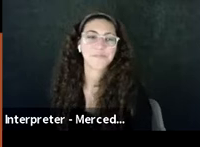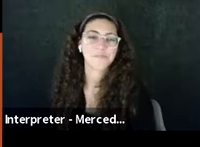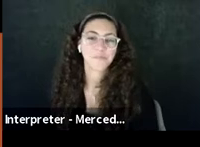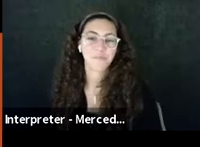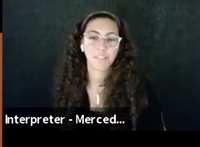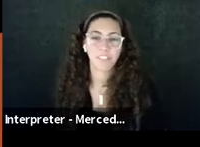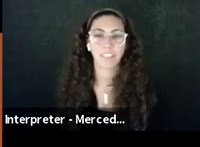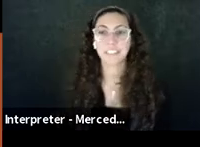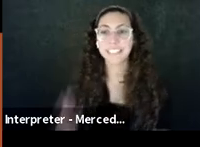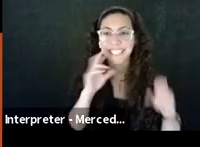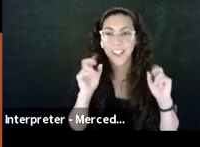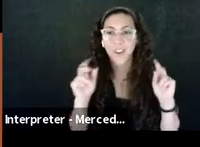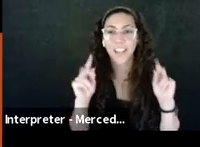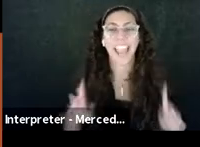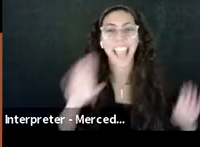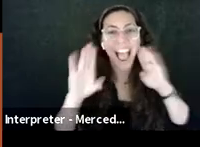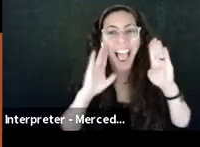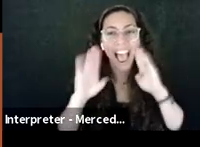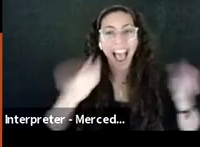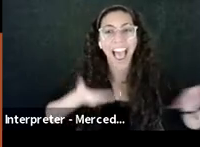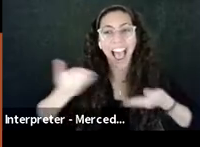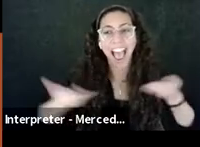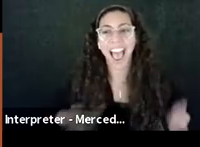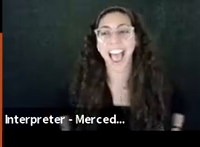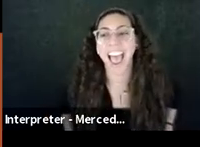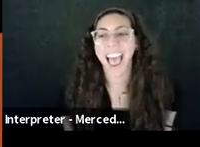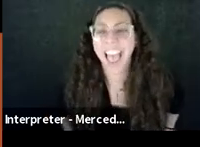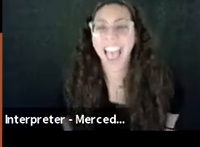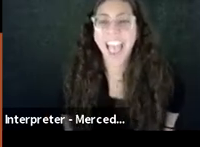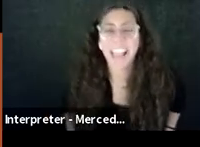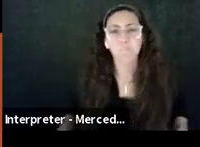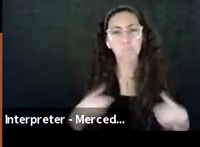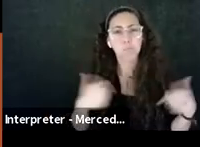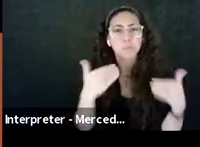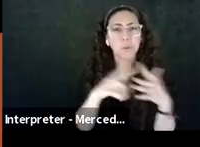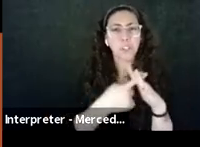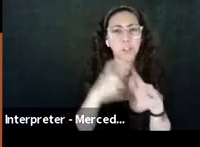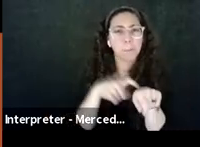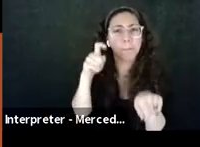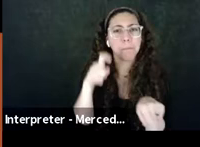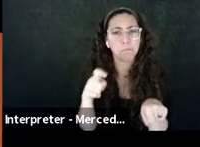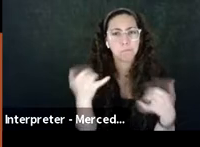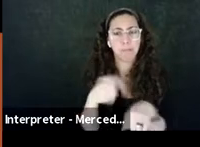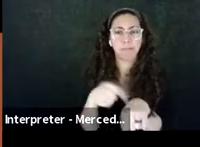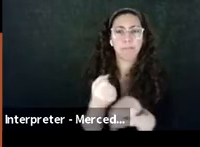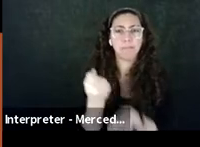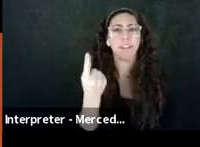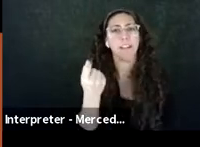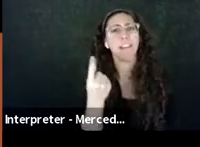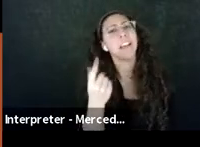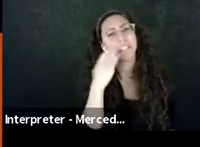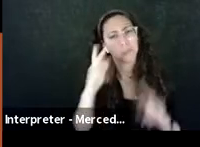Natalie Chavez: Okay, everybody. Hi, and welcome, and we're going to go ahead and start right on time, because it's 11 o'clock, and I know people are going to be nervous.